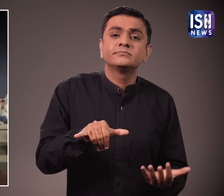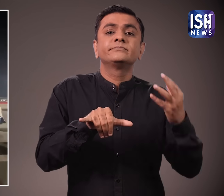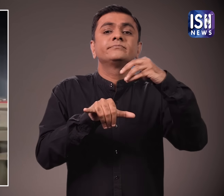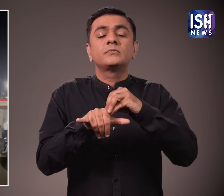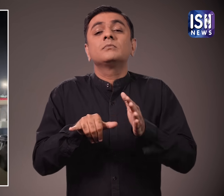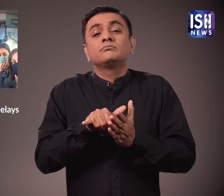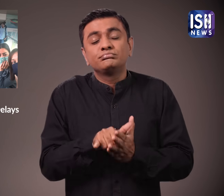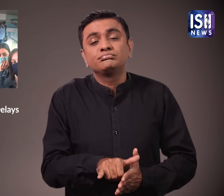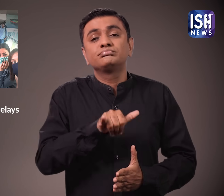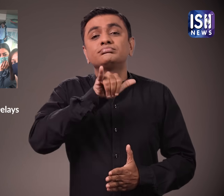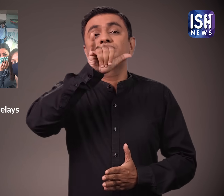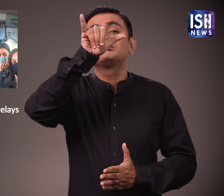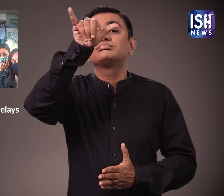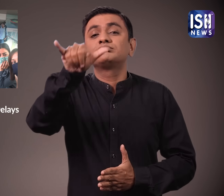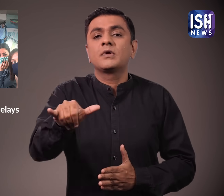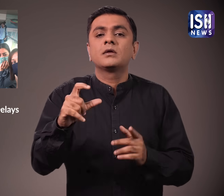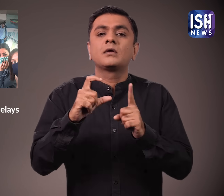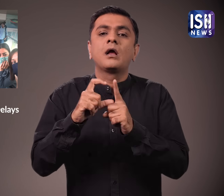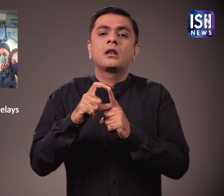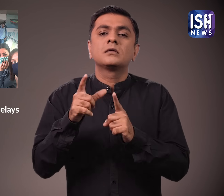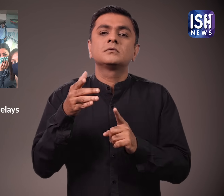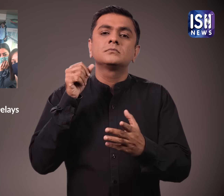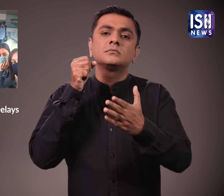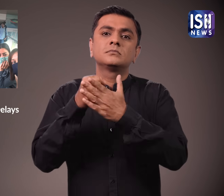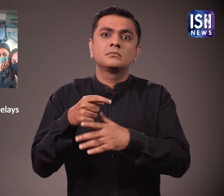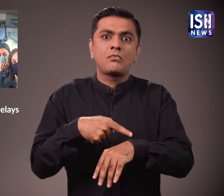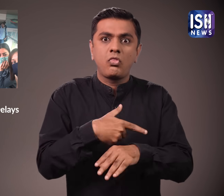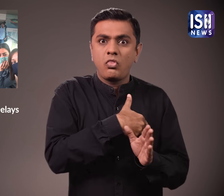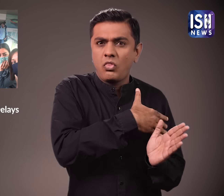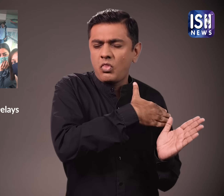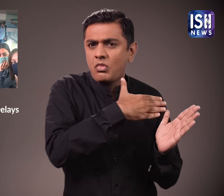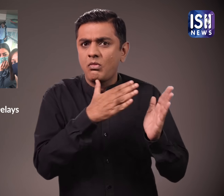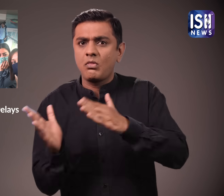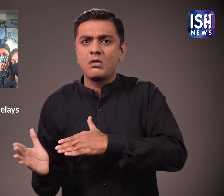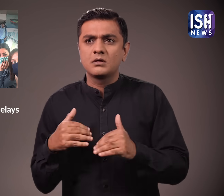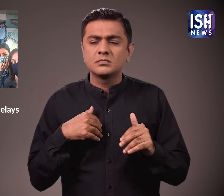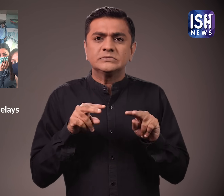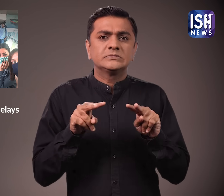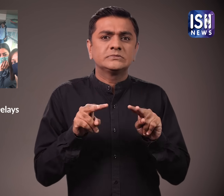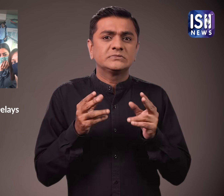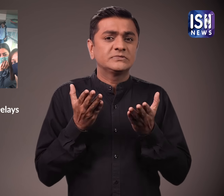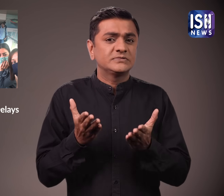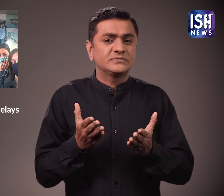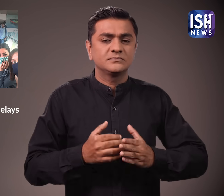The passengers again boarded the flight and landed in Delhi, after hours of waiting.